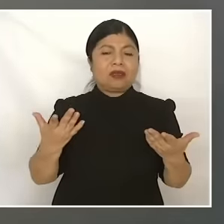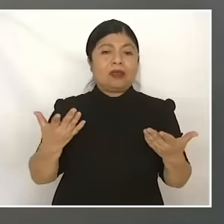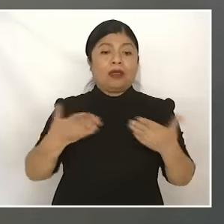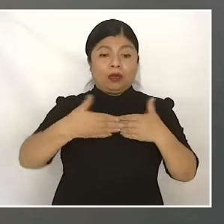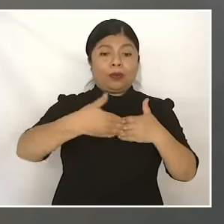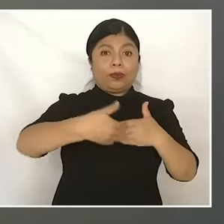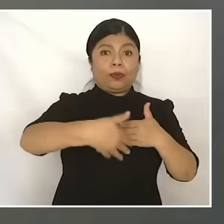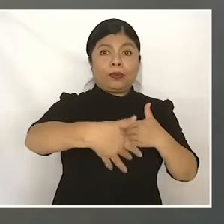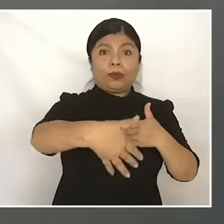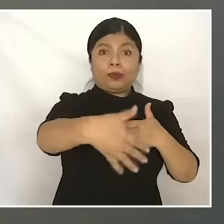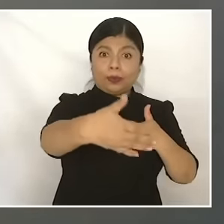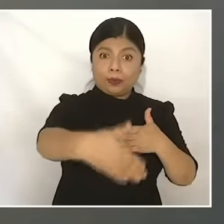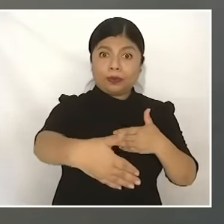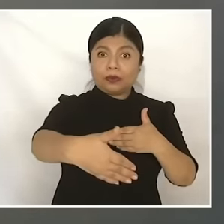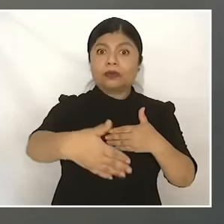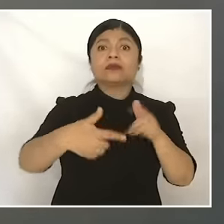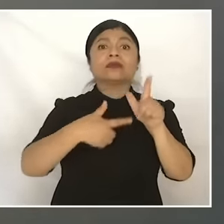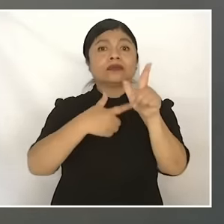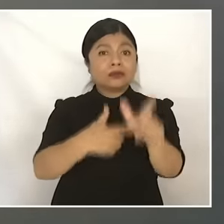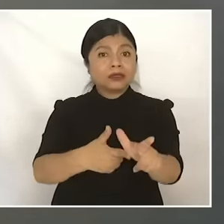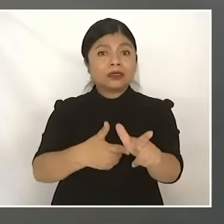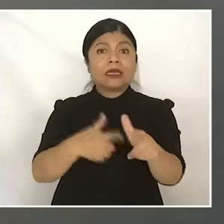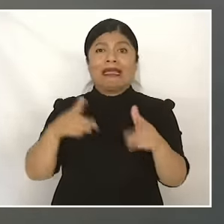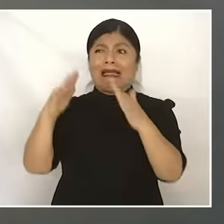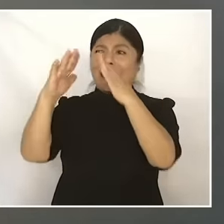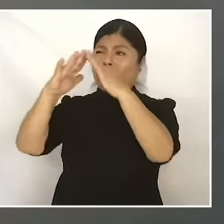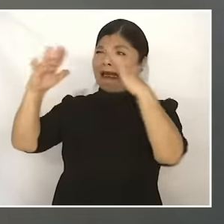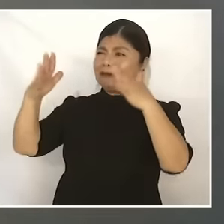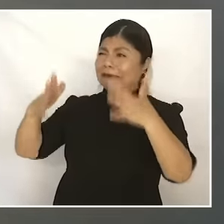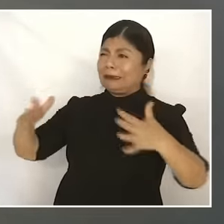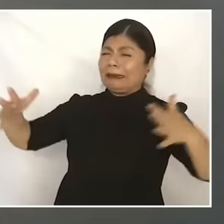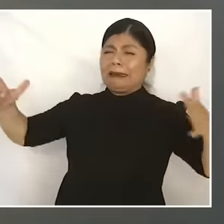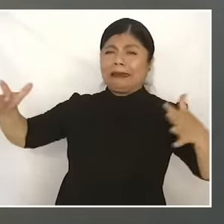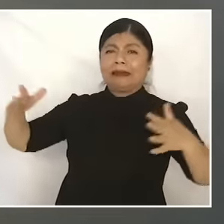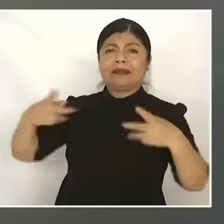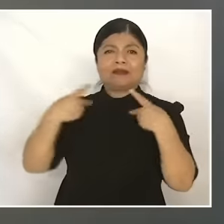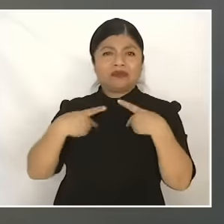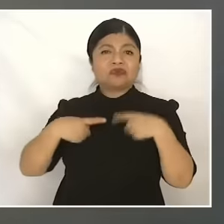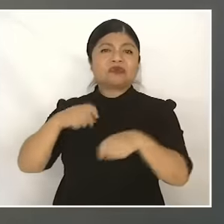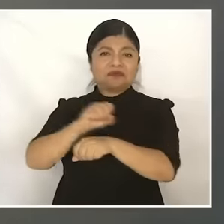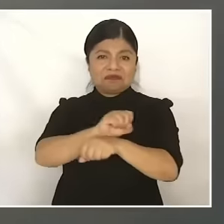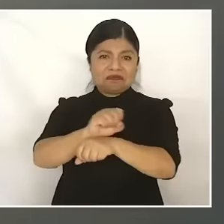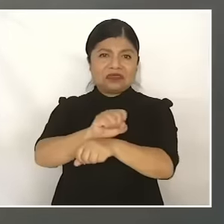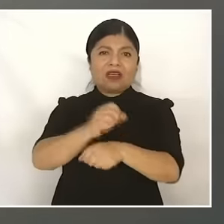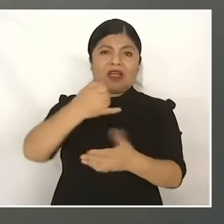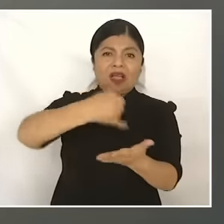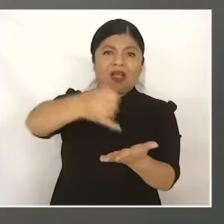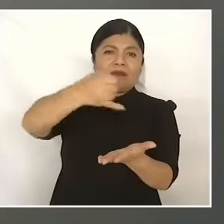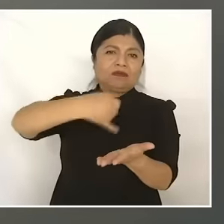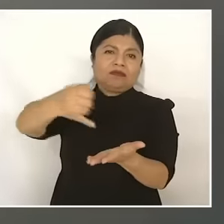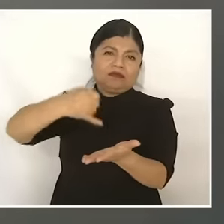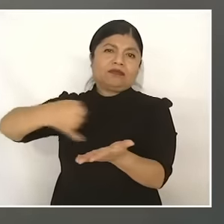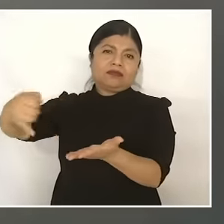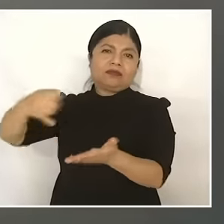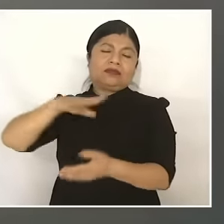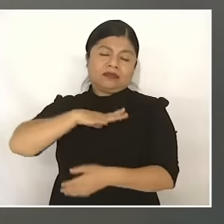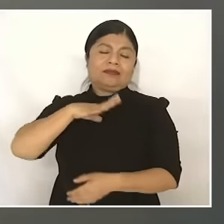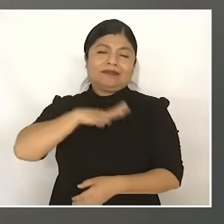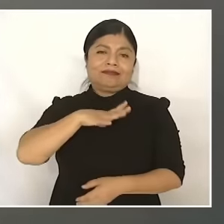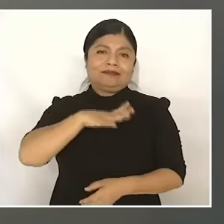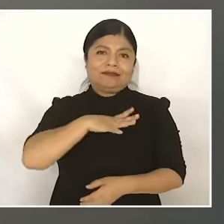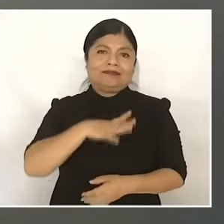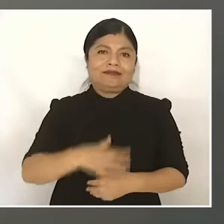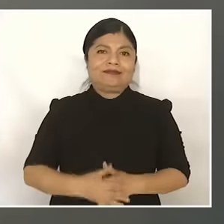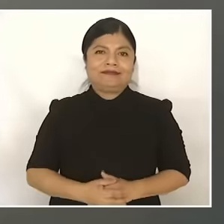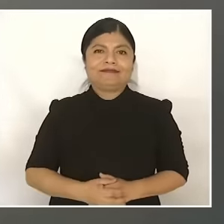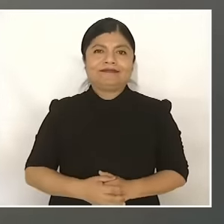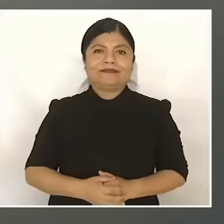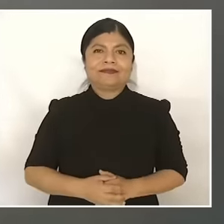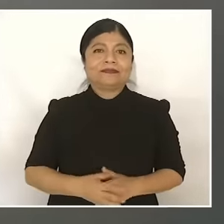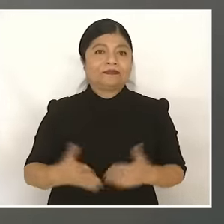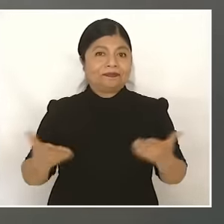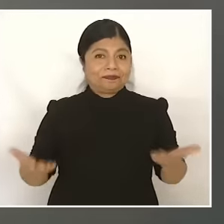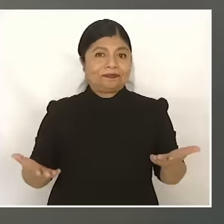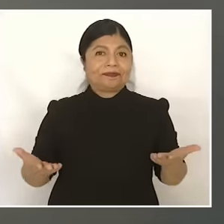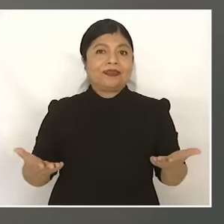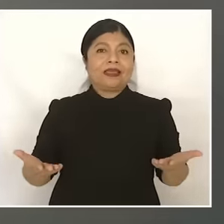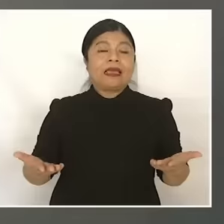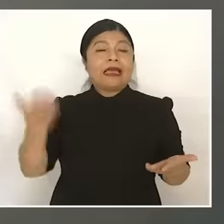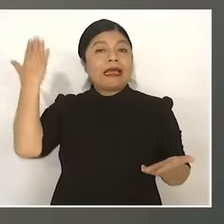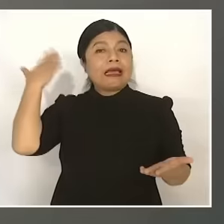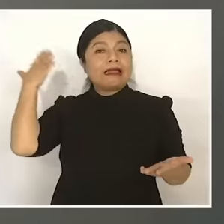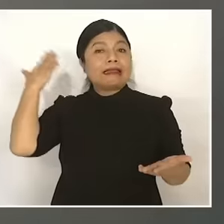Well but even when not It was achieved immediately The abolition of